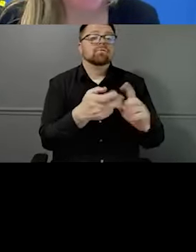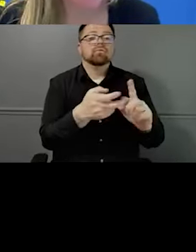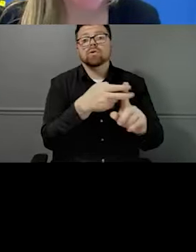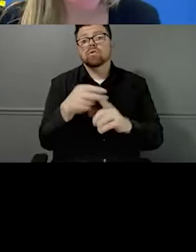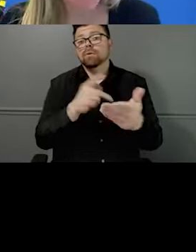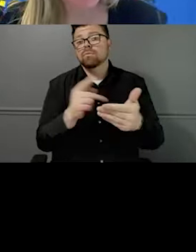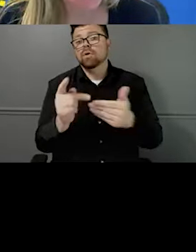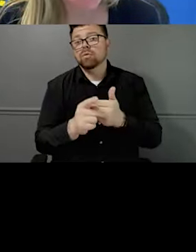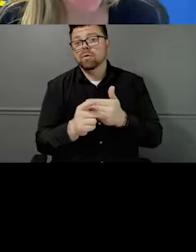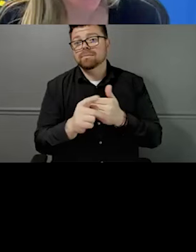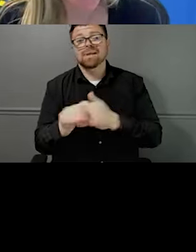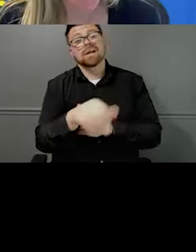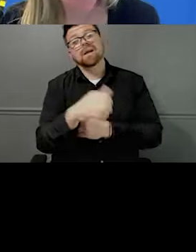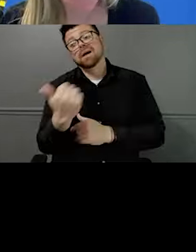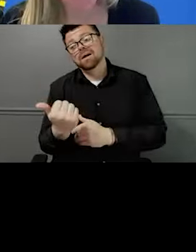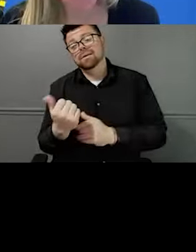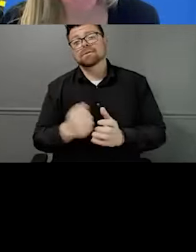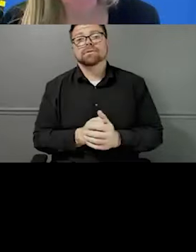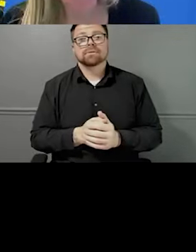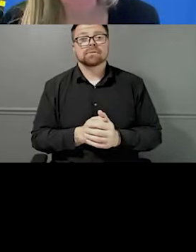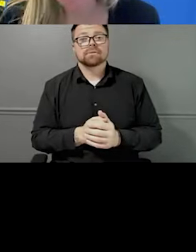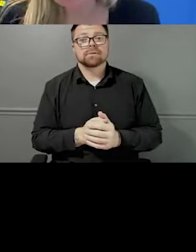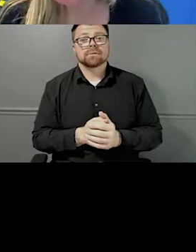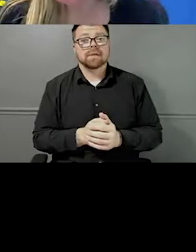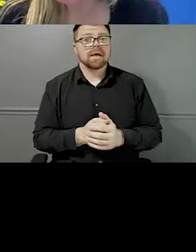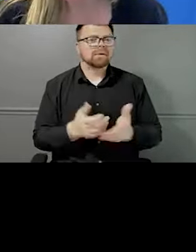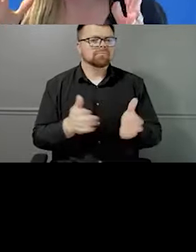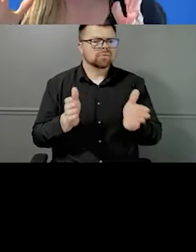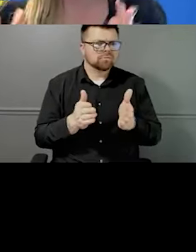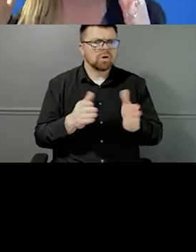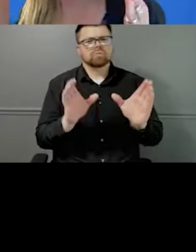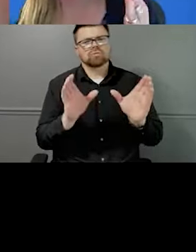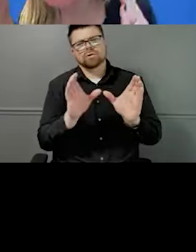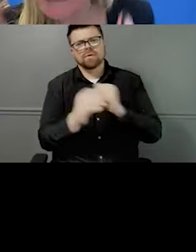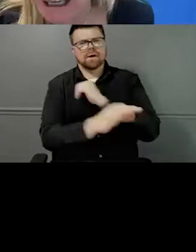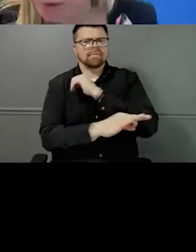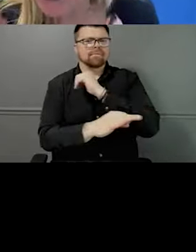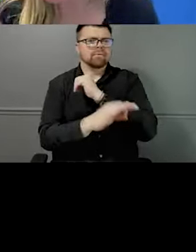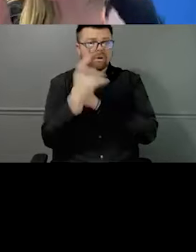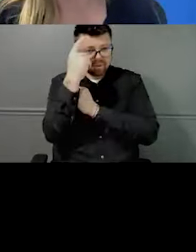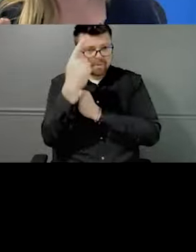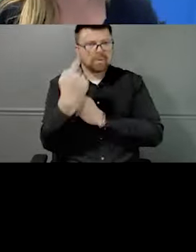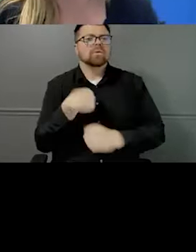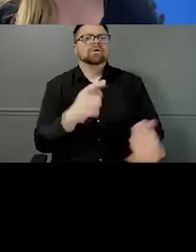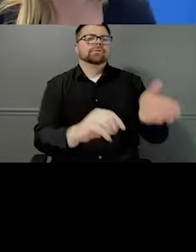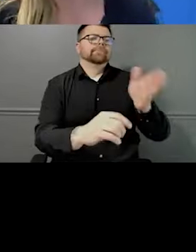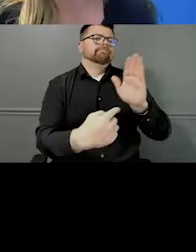and others that are sponsored by foreign governments. We are distinguishing this between